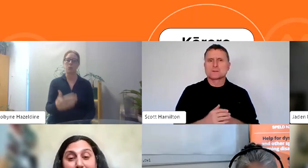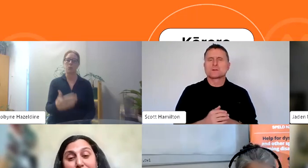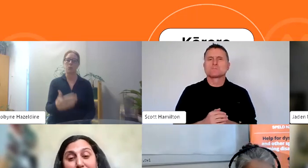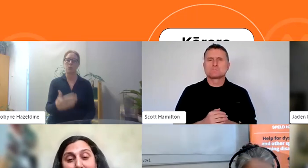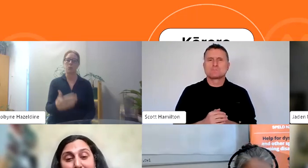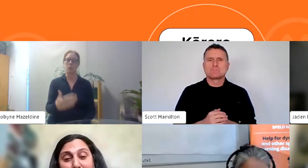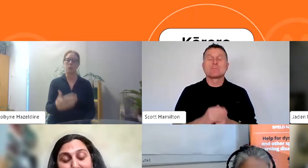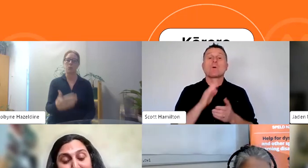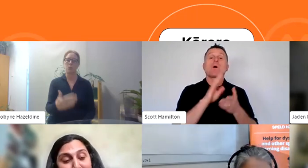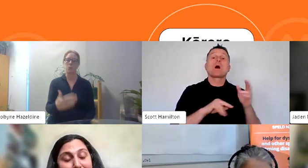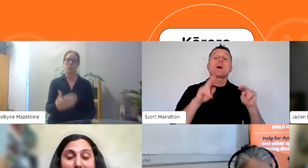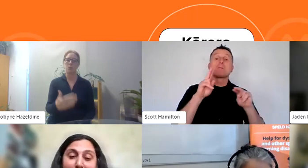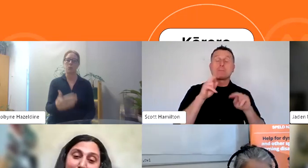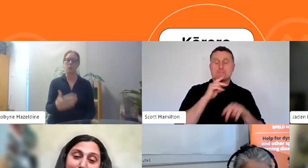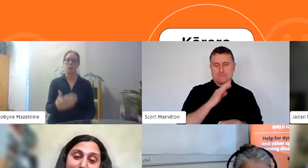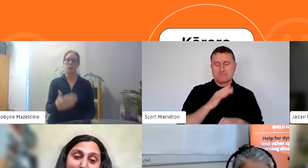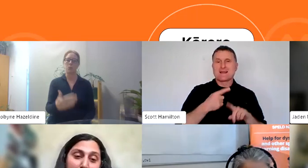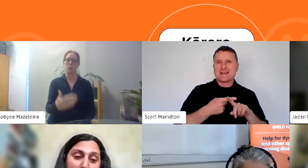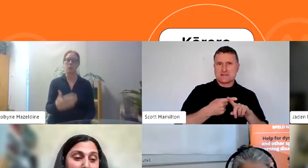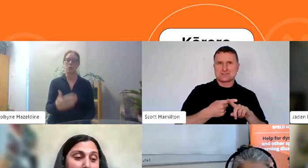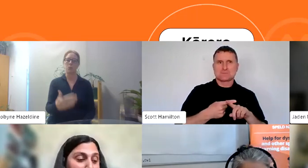of three fabulous boys, Khushru, Kayan and Zeus, my husband and